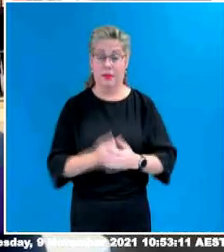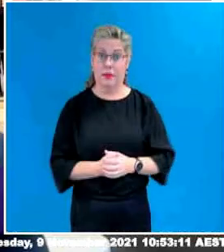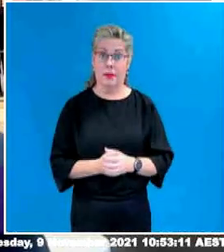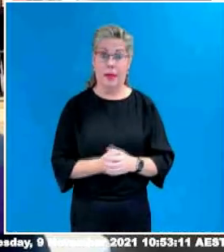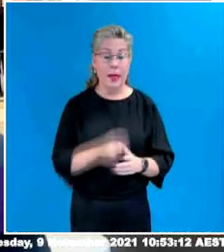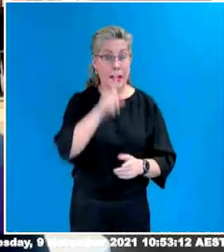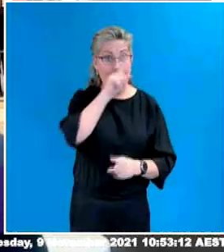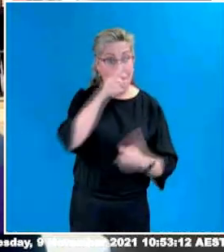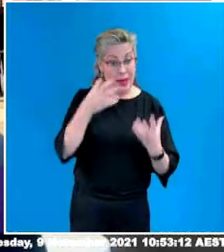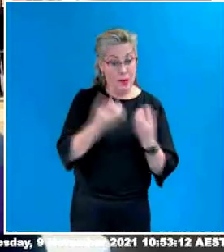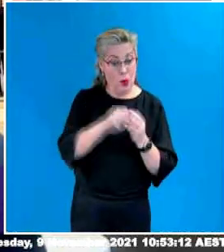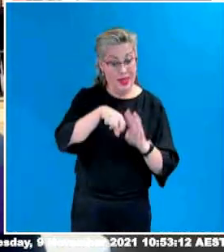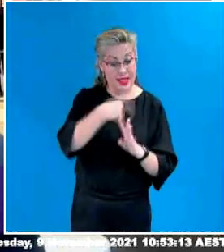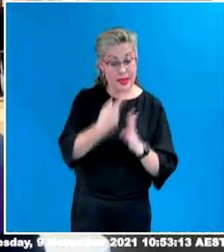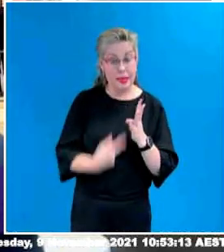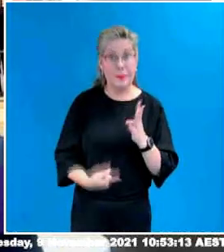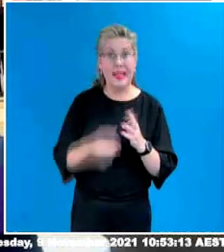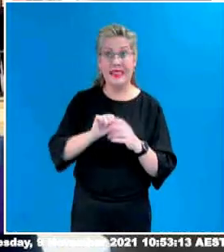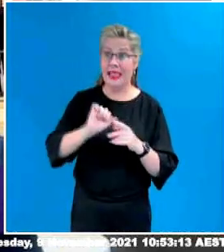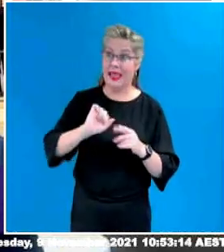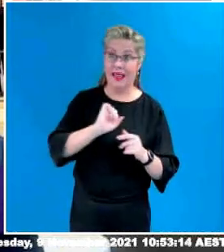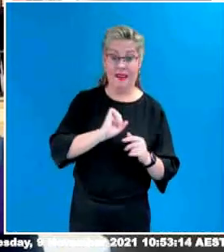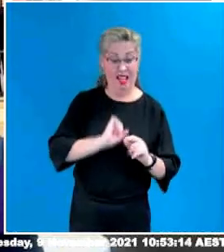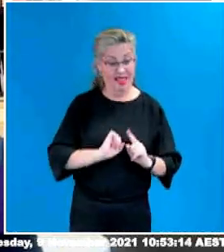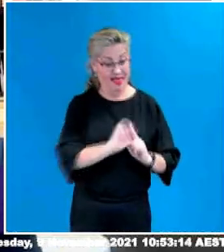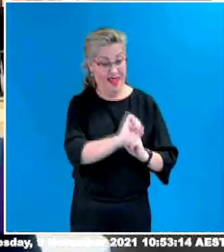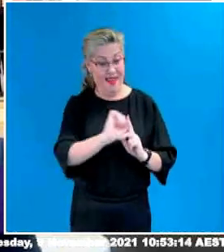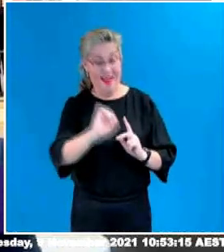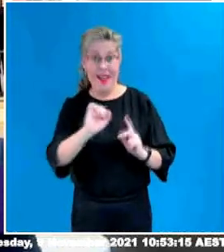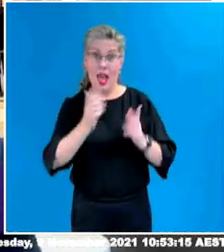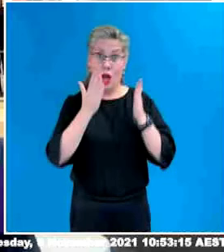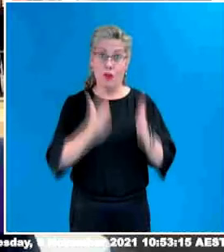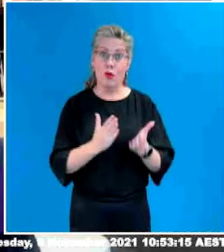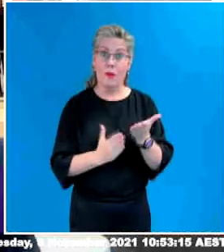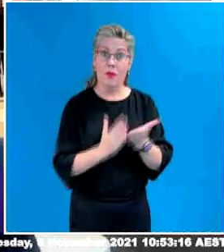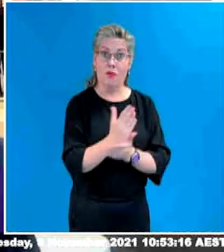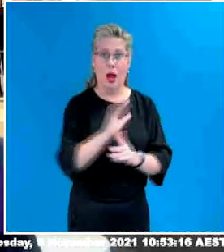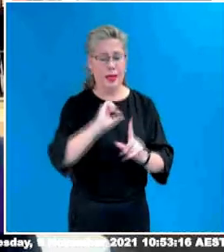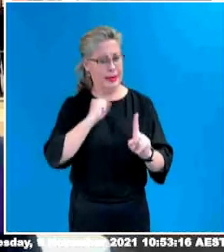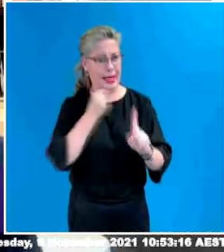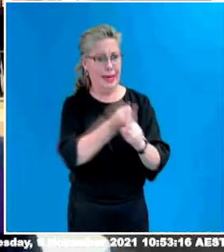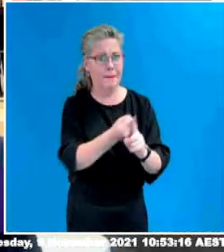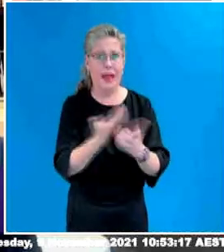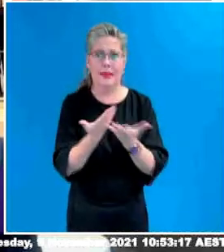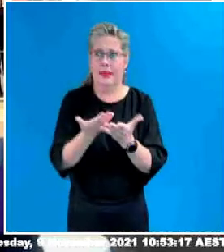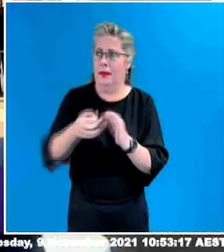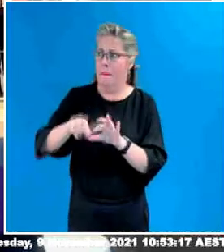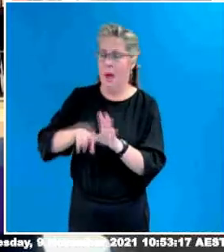businesses and corporations in all aspects of their lives, so one of the